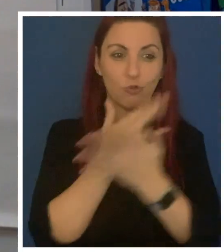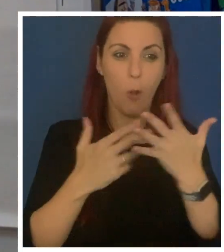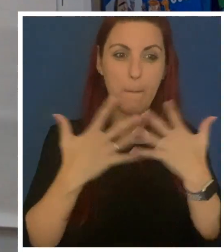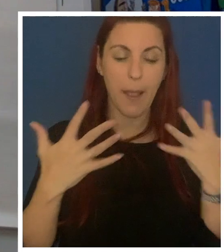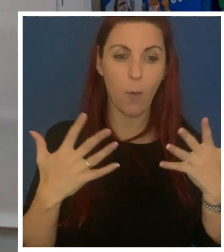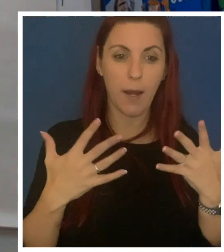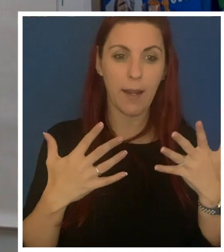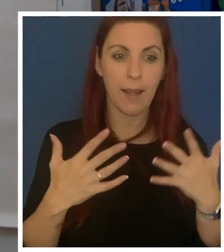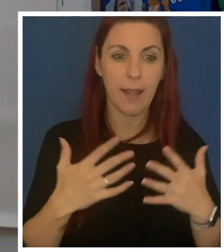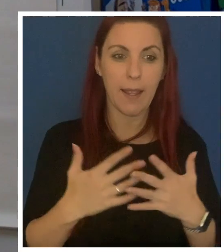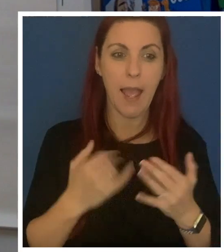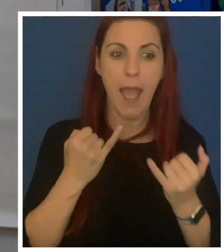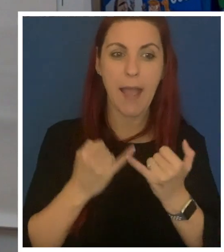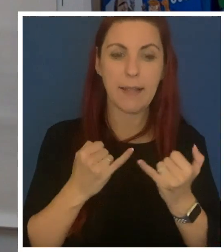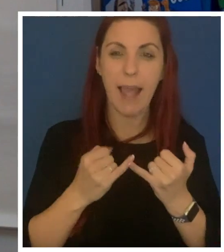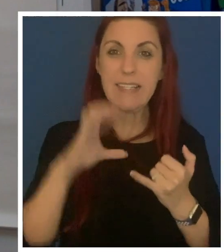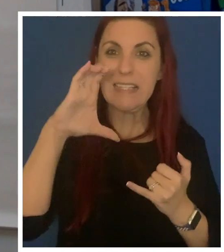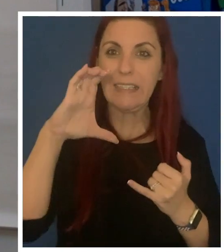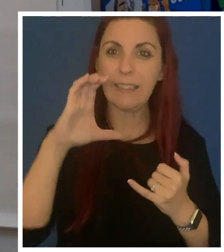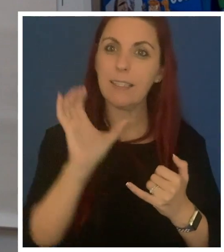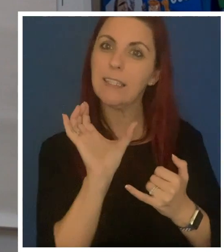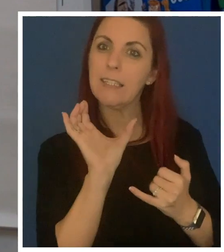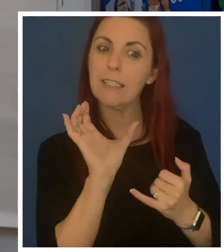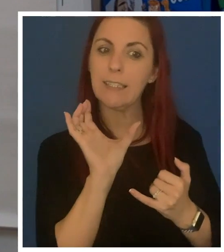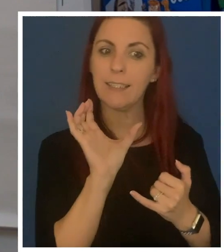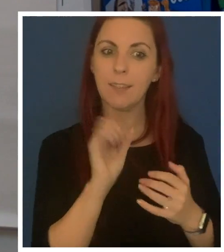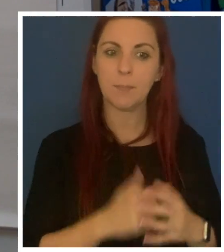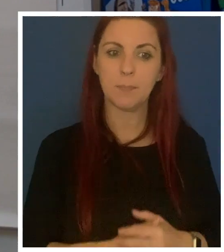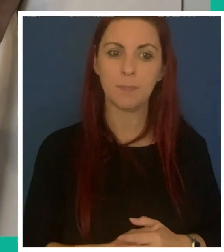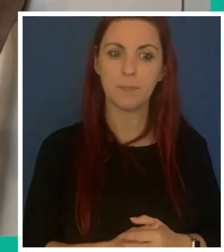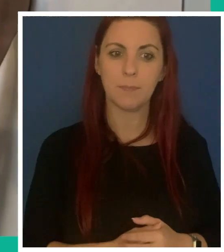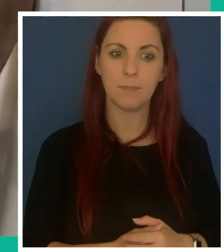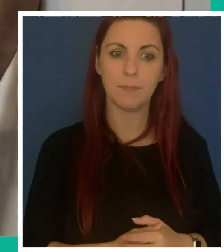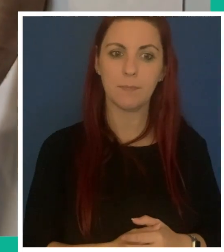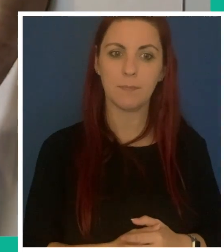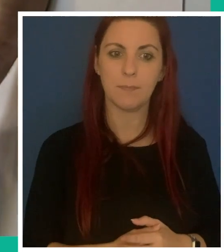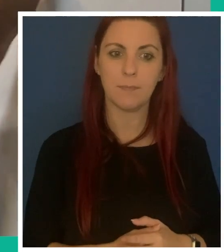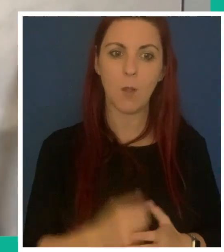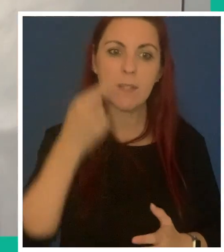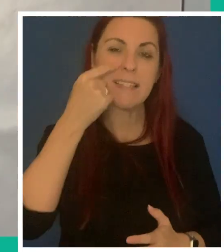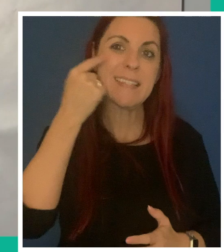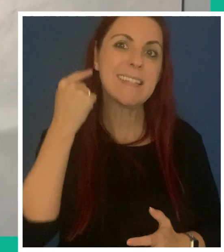like this with a big kind of C shape from his nose coming around to here, so big C shape coming around like this.